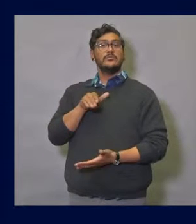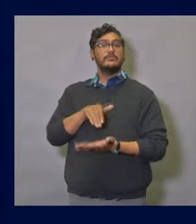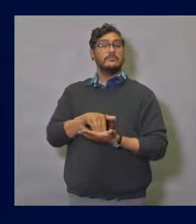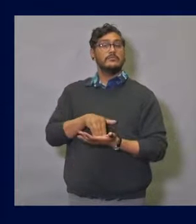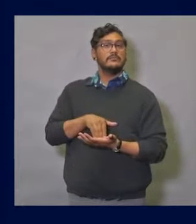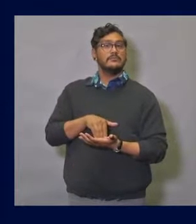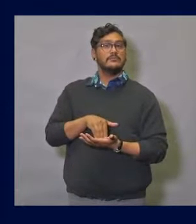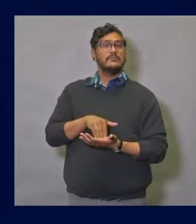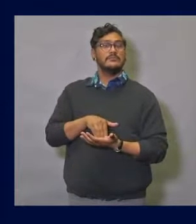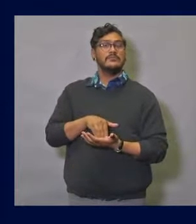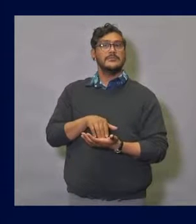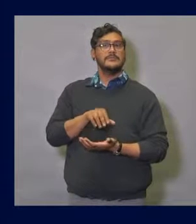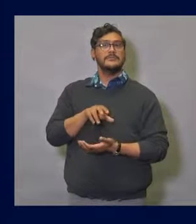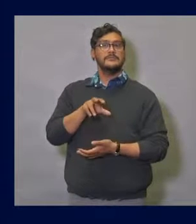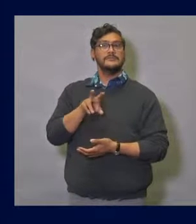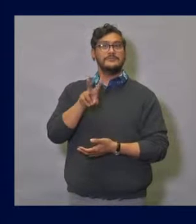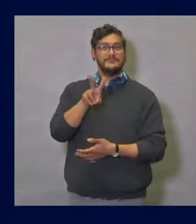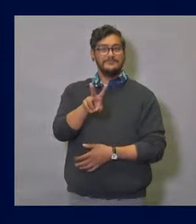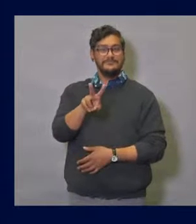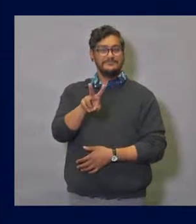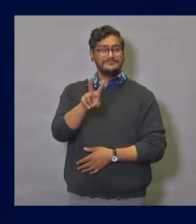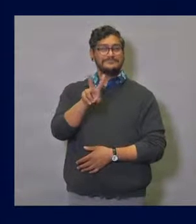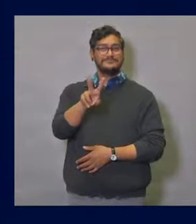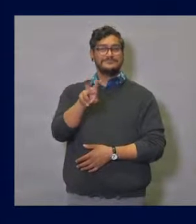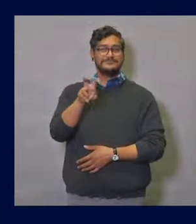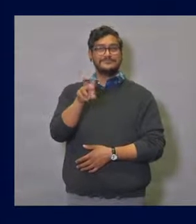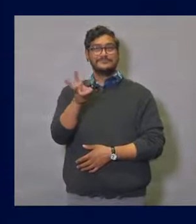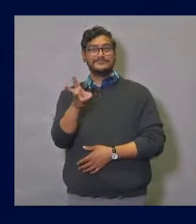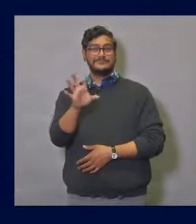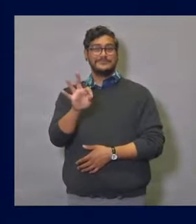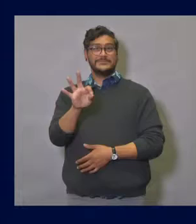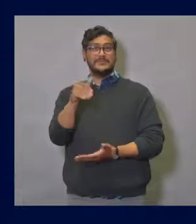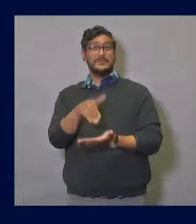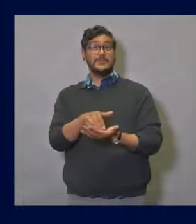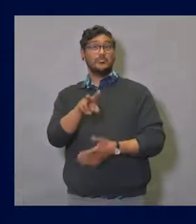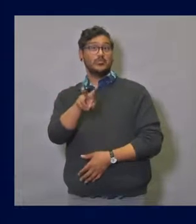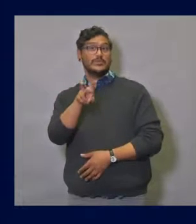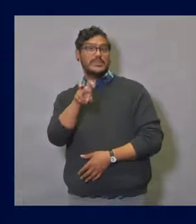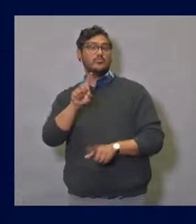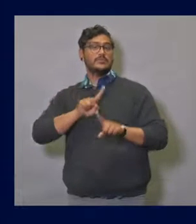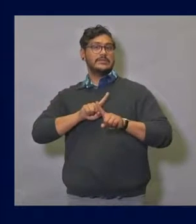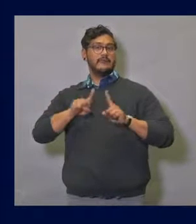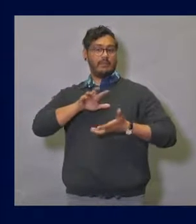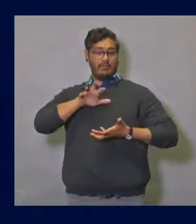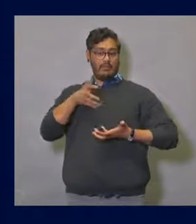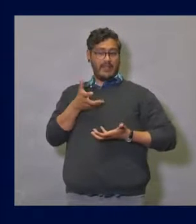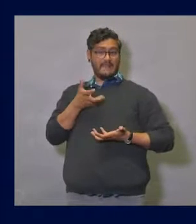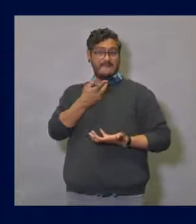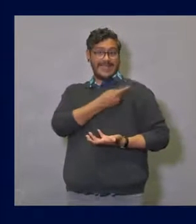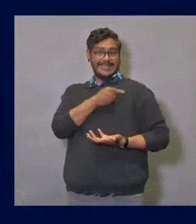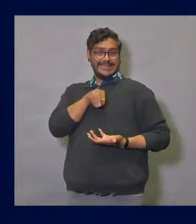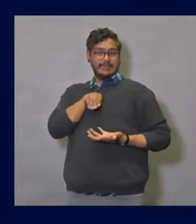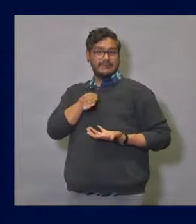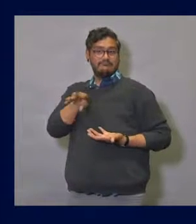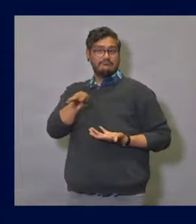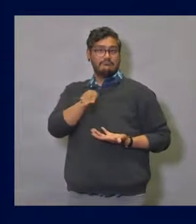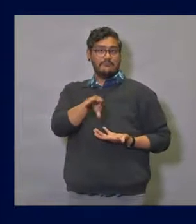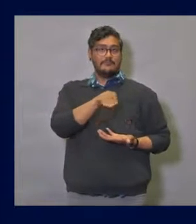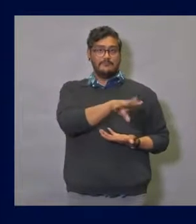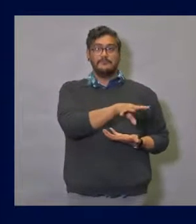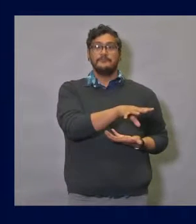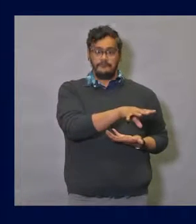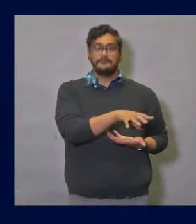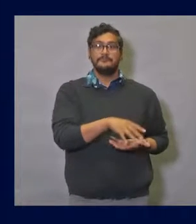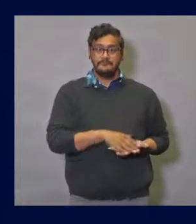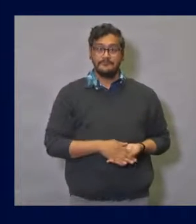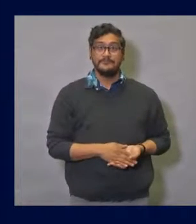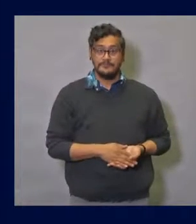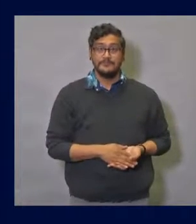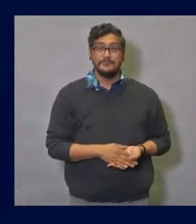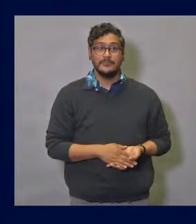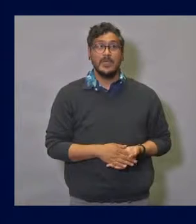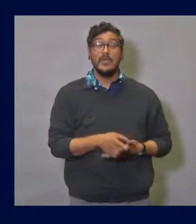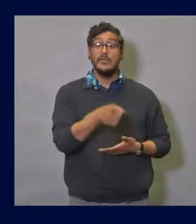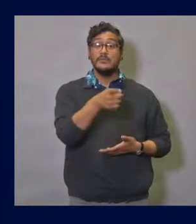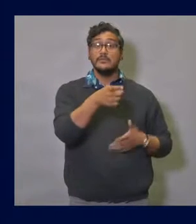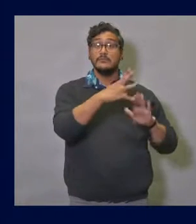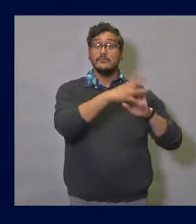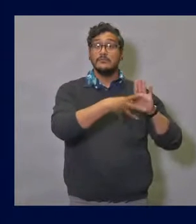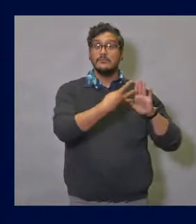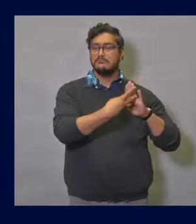HAY 385 CENTROS DE VACUNACIONES